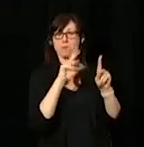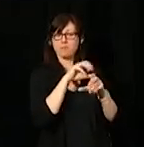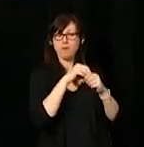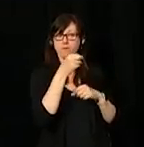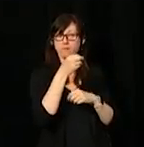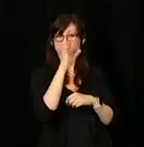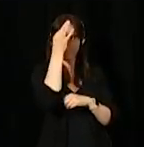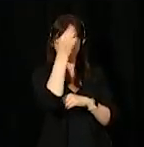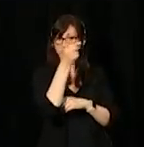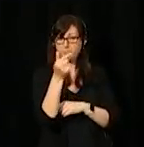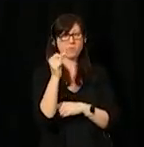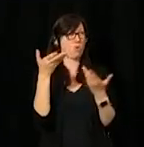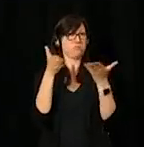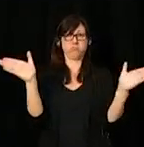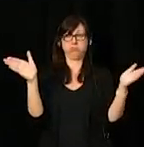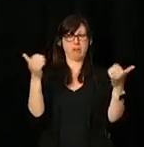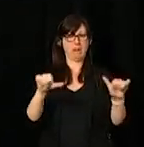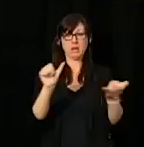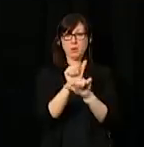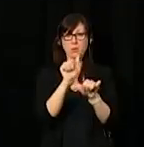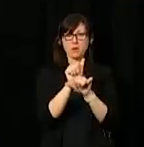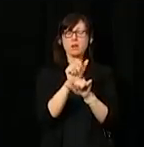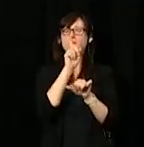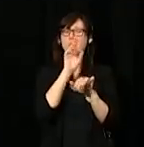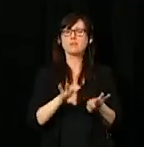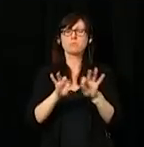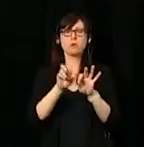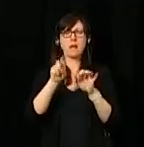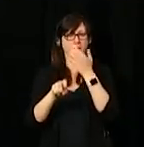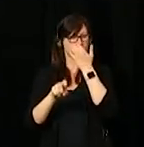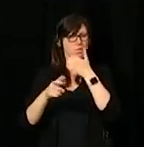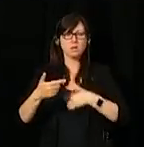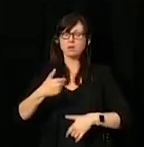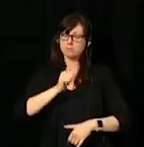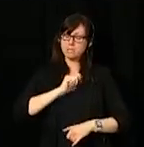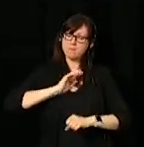and the workplace in general is always having to advocate for yourself